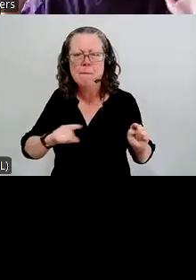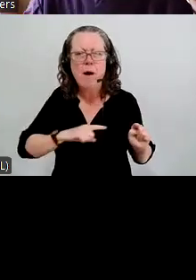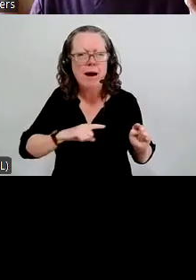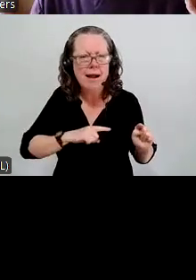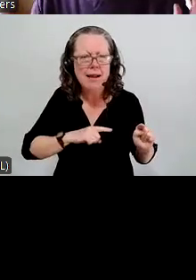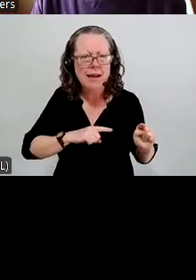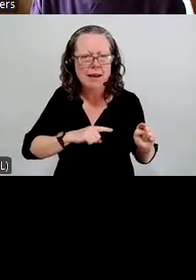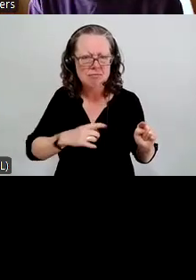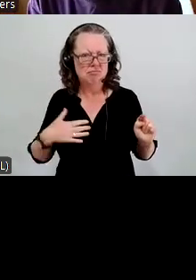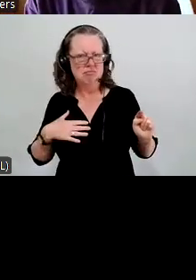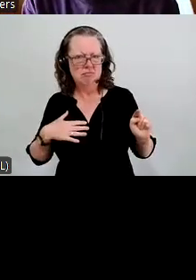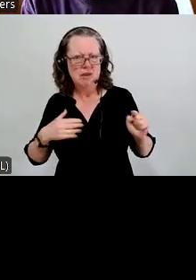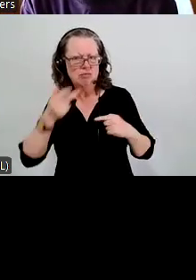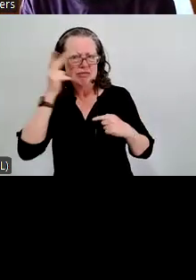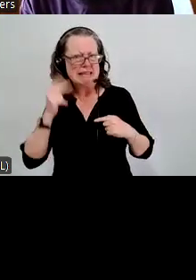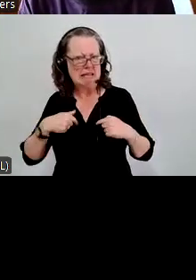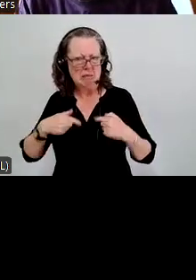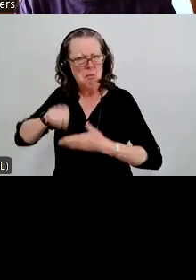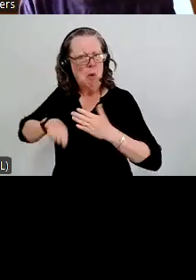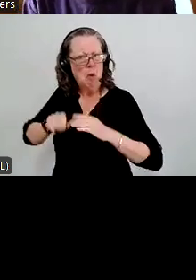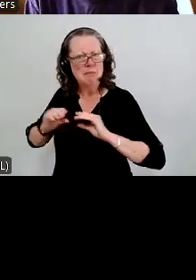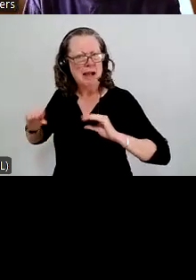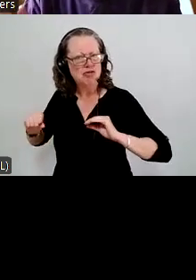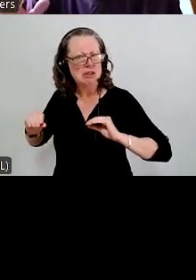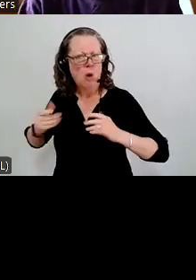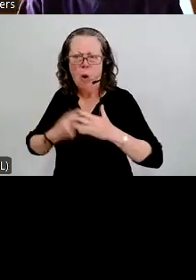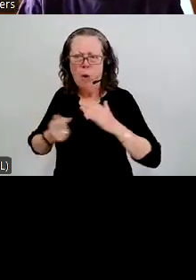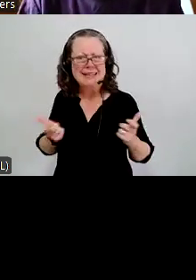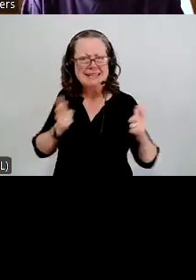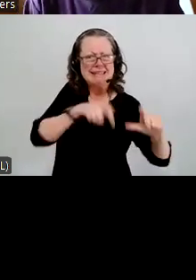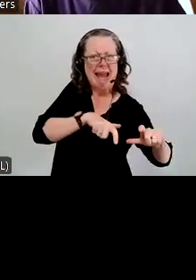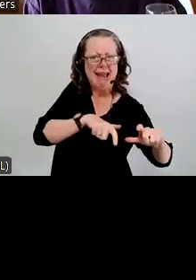even though you've not bought one? I'd like to put some answers in the chat.